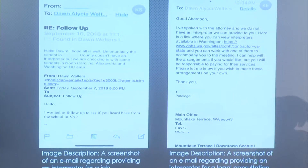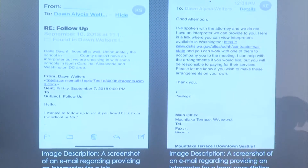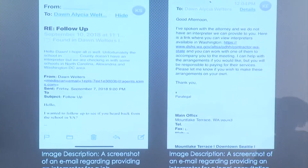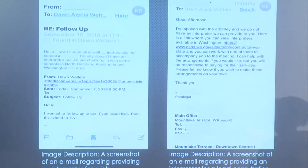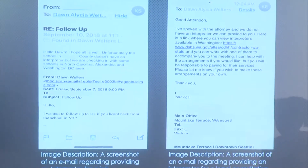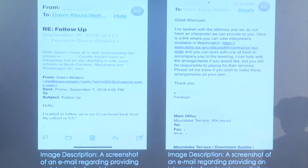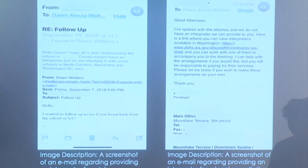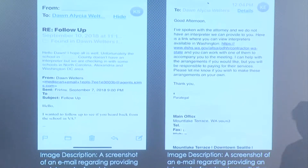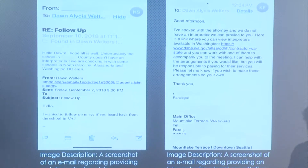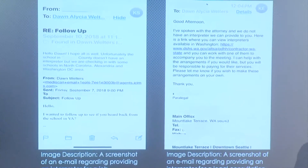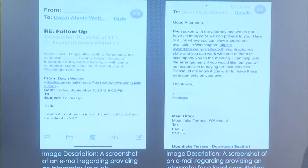I was shocked.